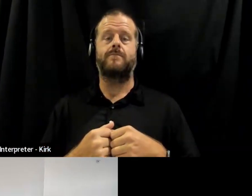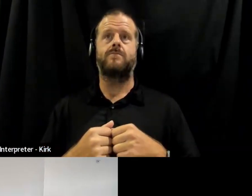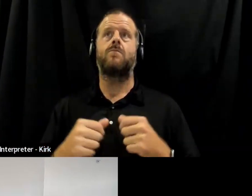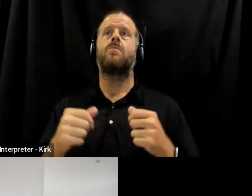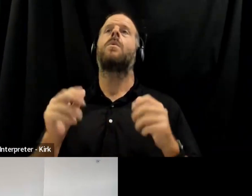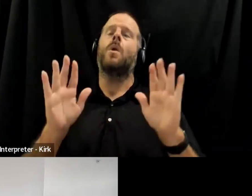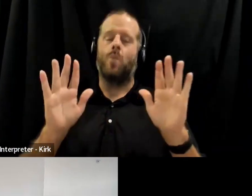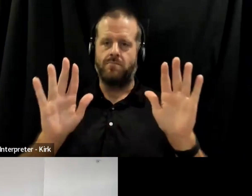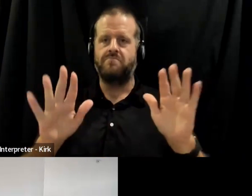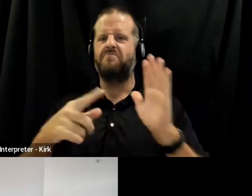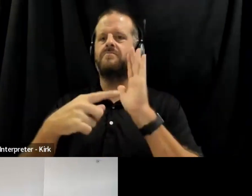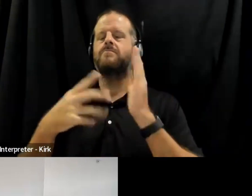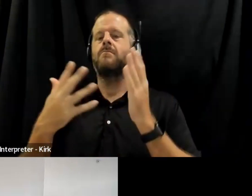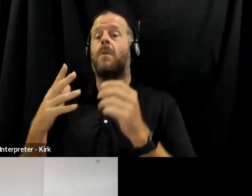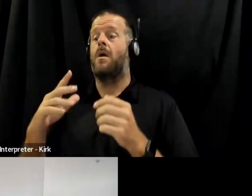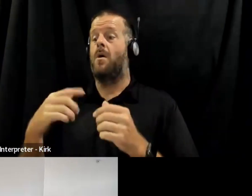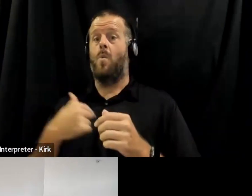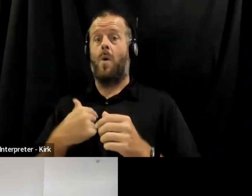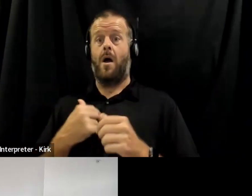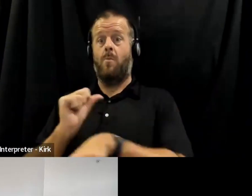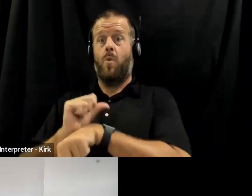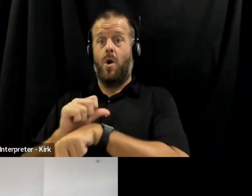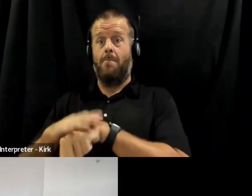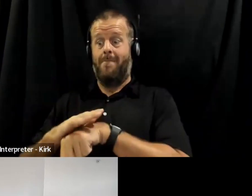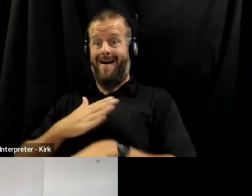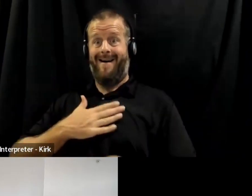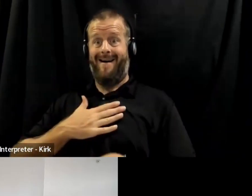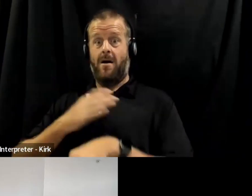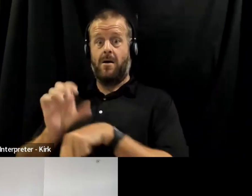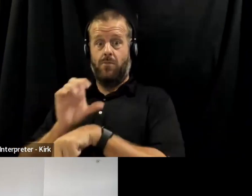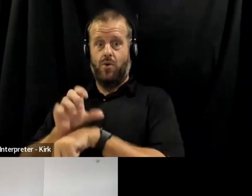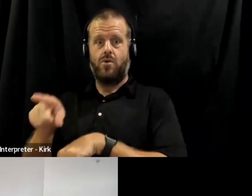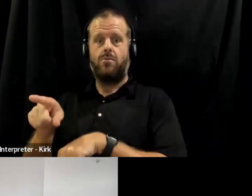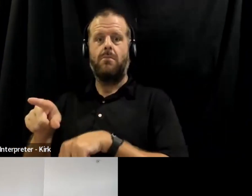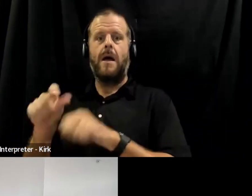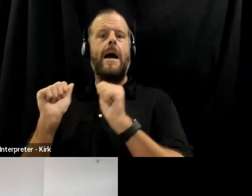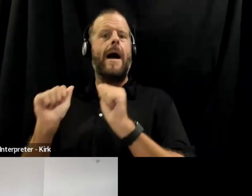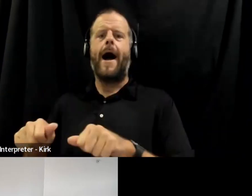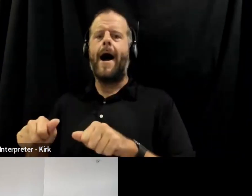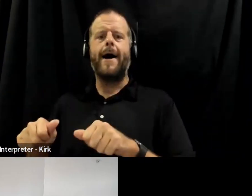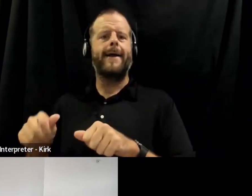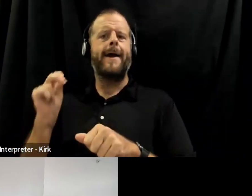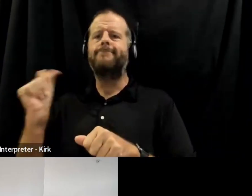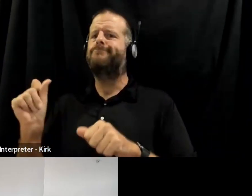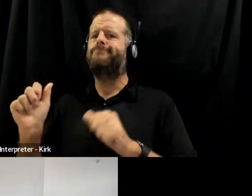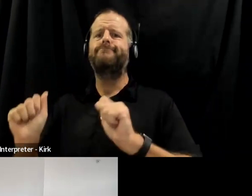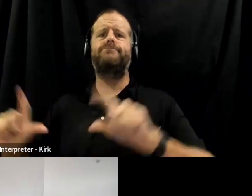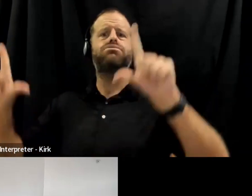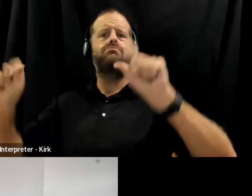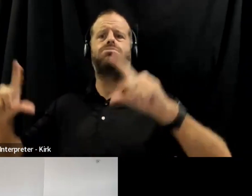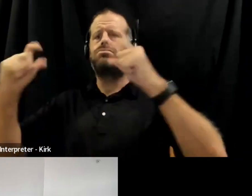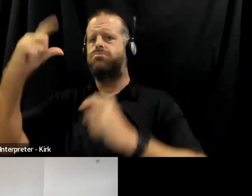own work on my computer, I'm able, I was able to right away just make everything bigger. I moved the monitor closer to